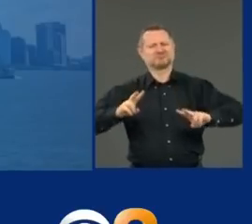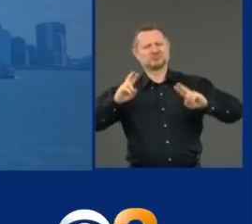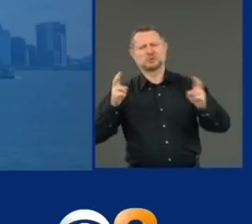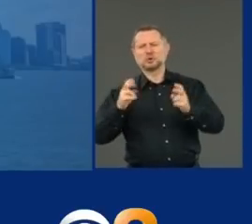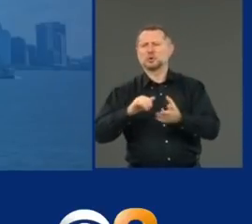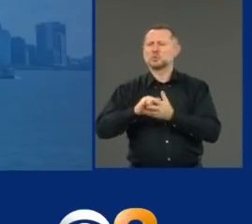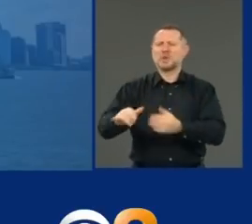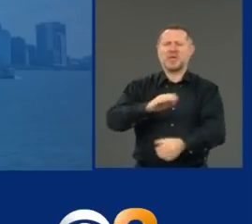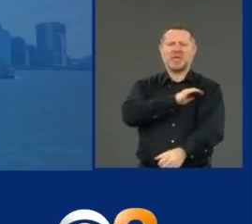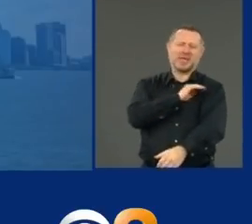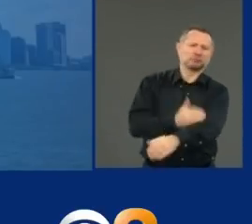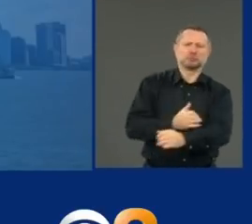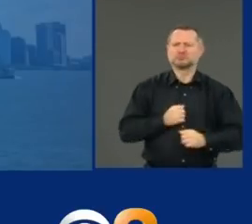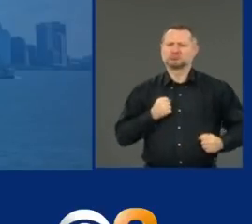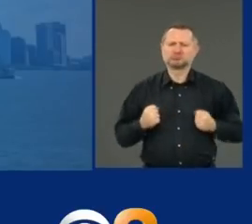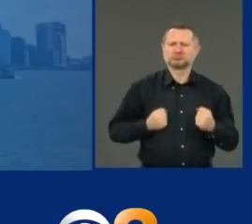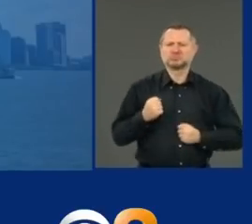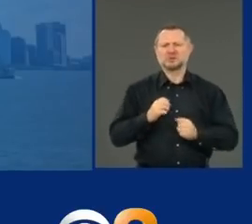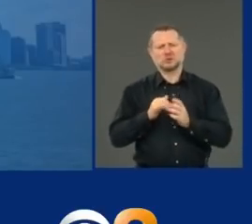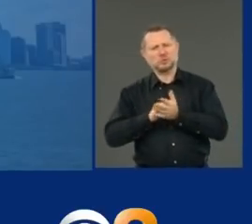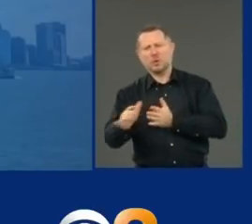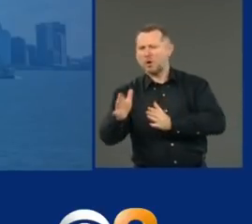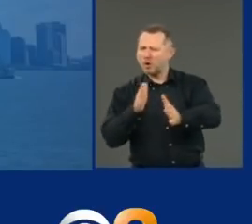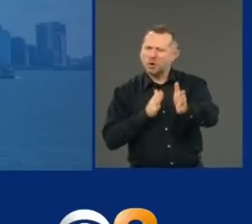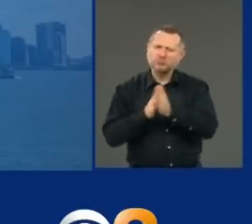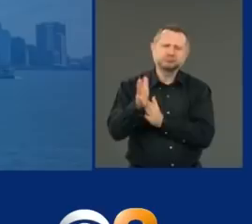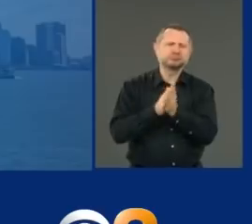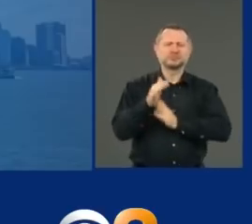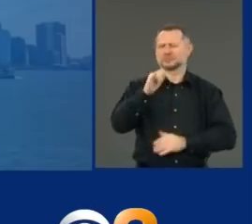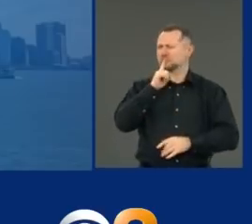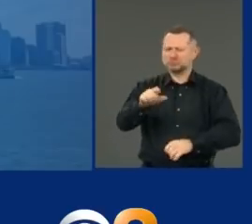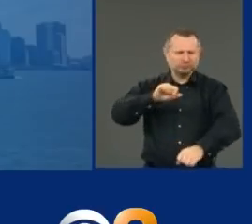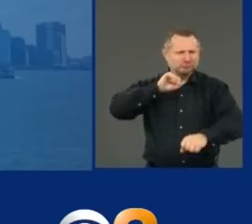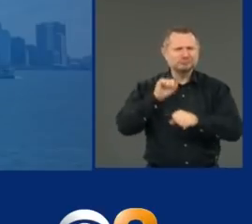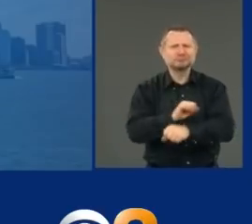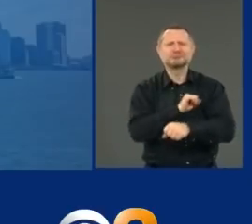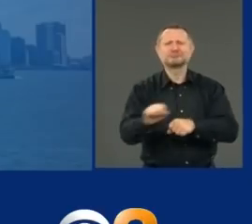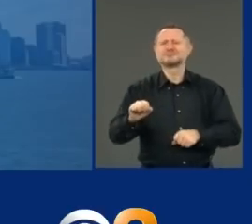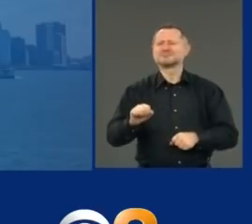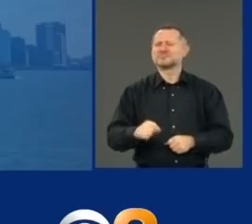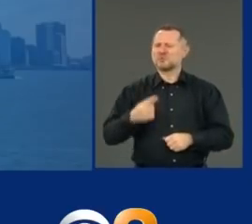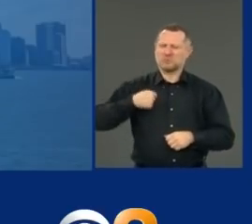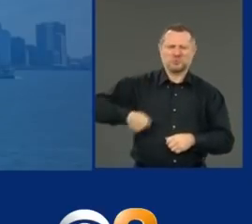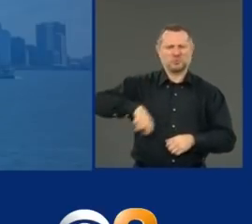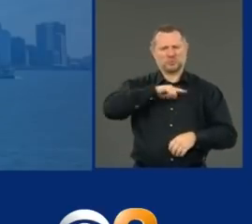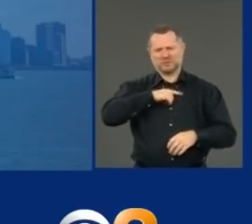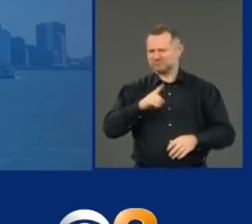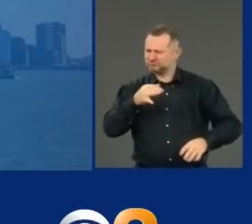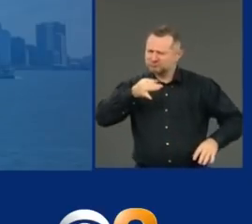AND NEW YORK WAS BOLD AND CREATIVE. YOU TALK ABOUT THE NEW YORK